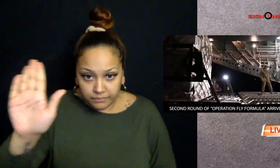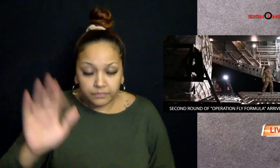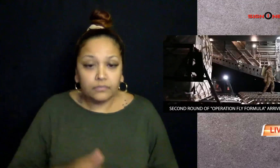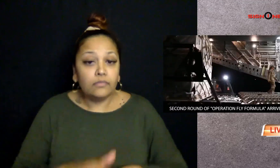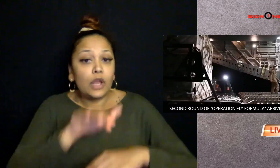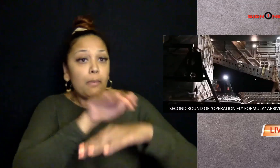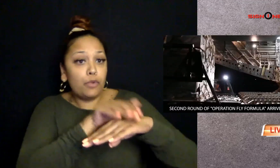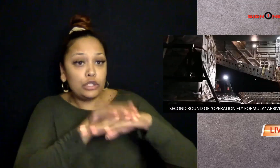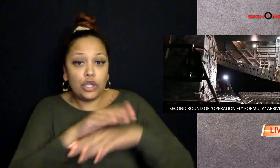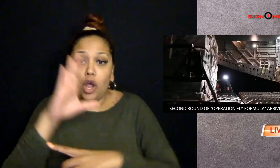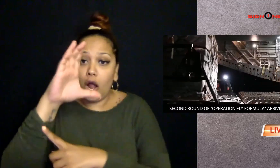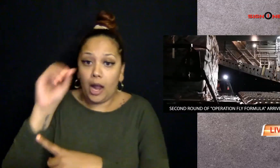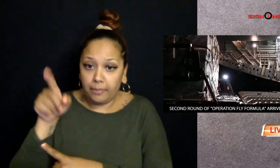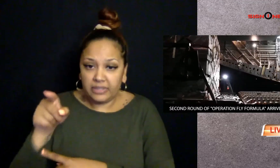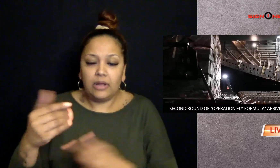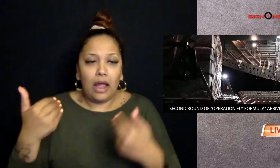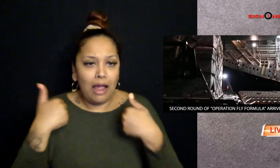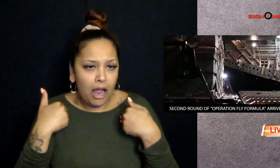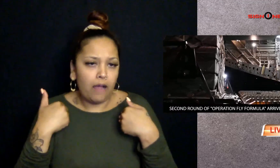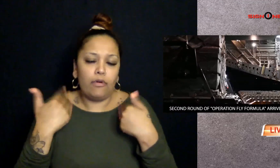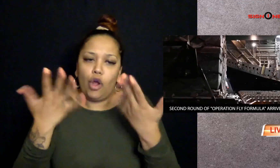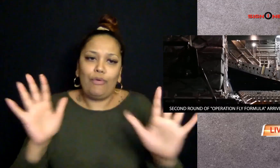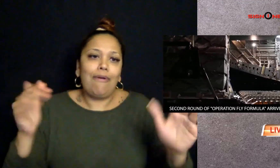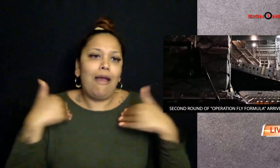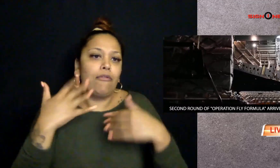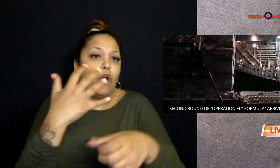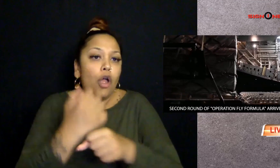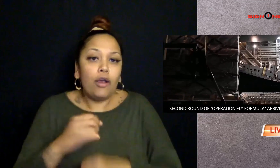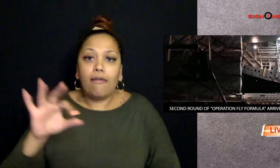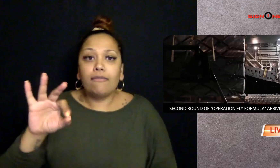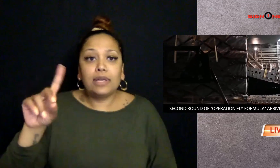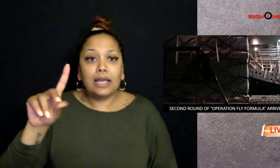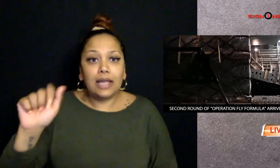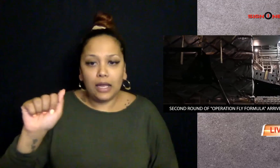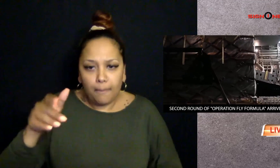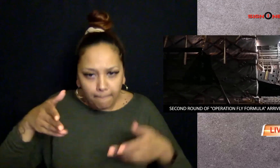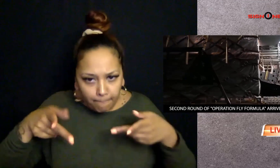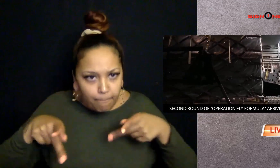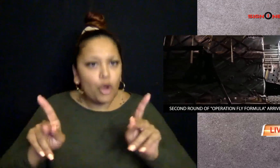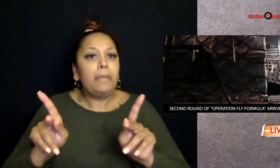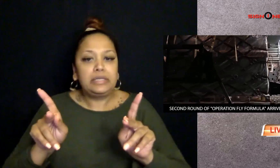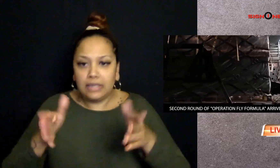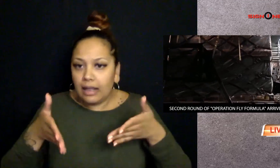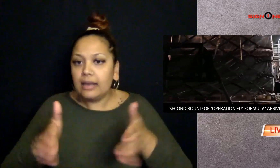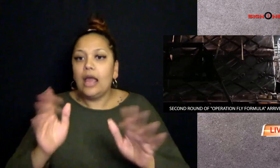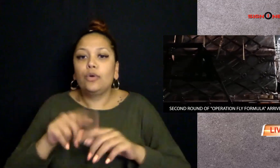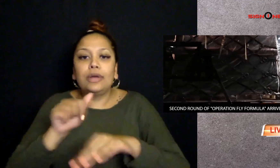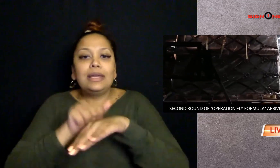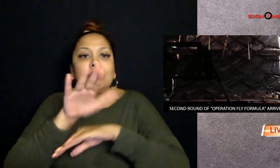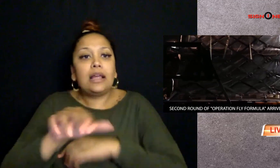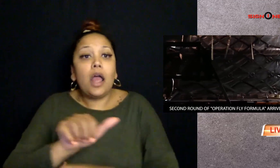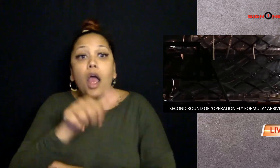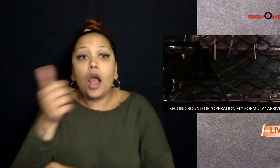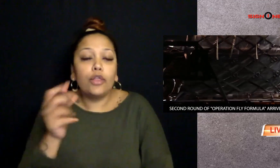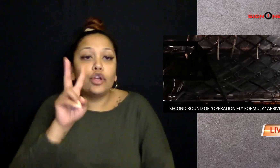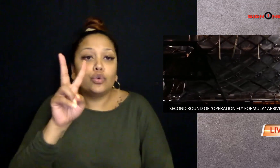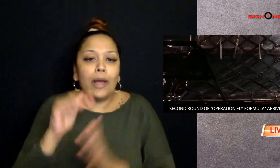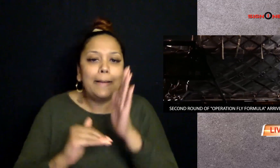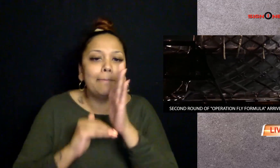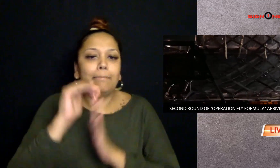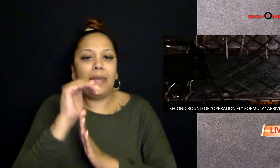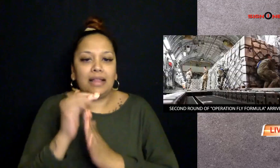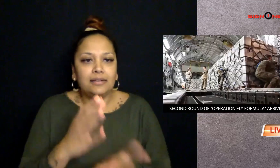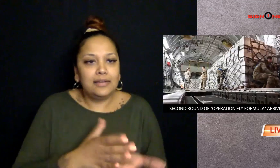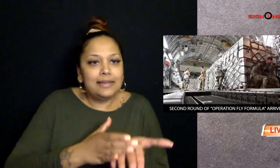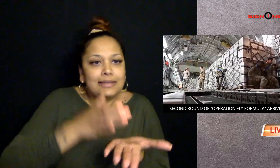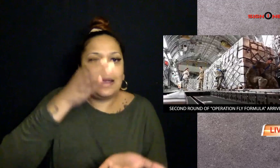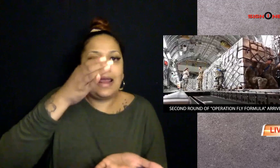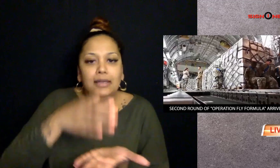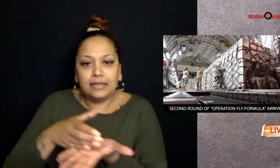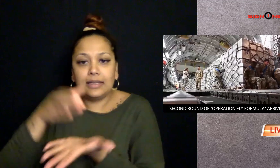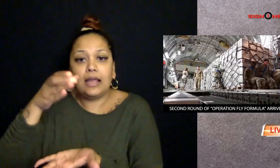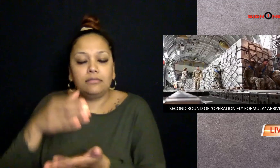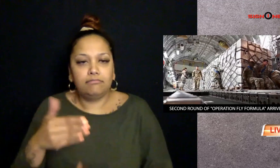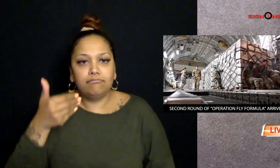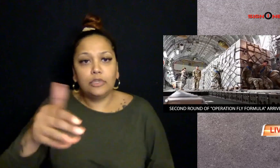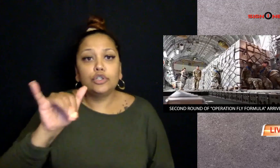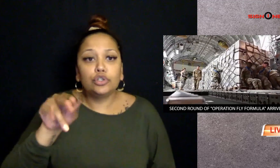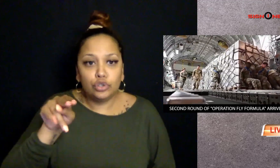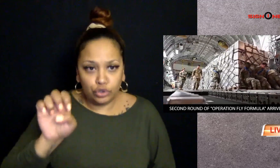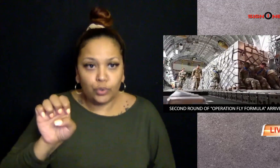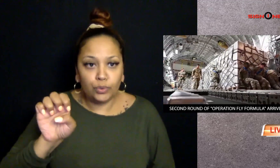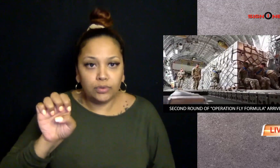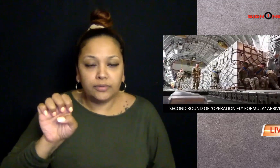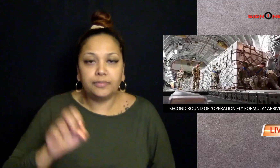from Europe and a British company now has FDA permission to send another 2 million cans